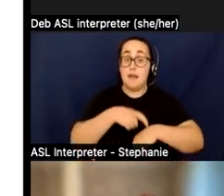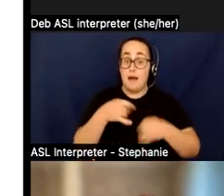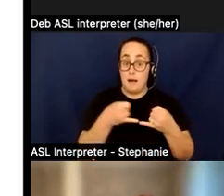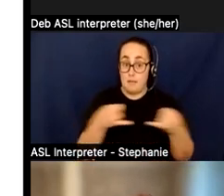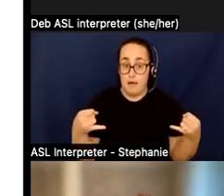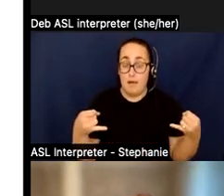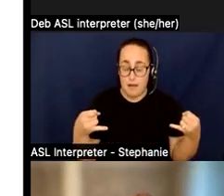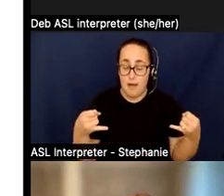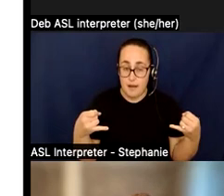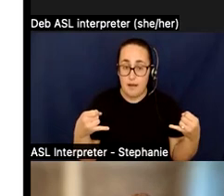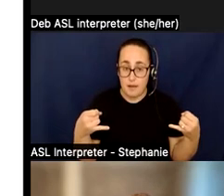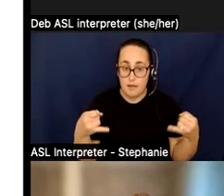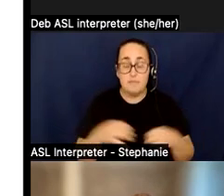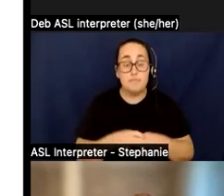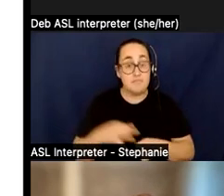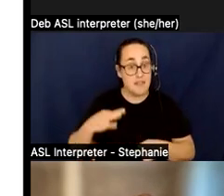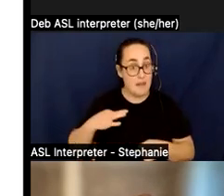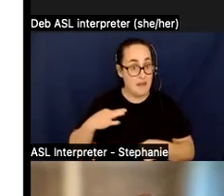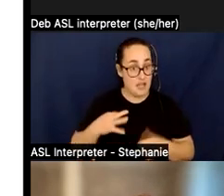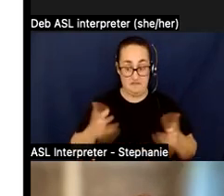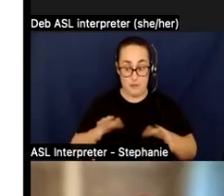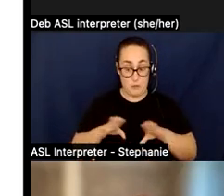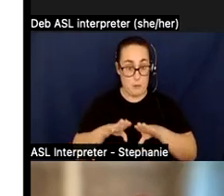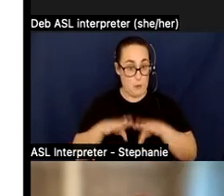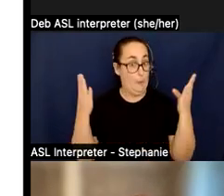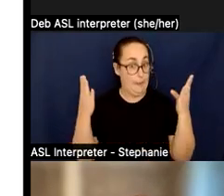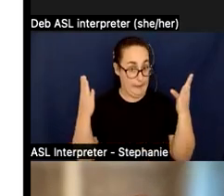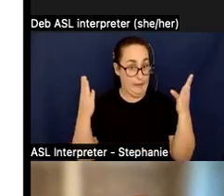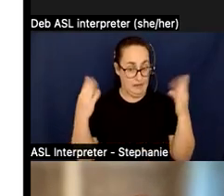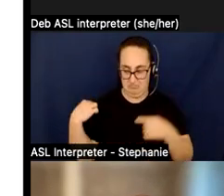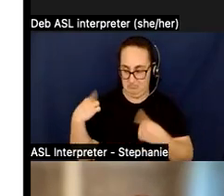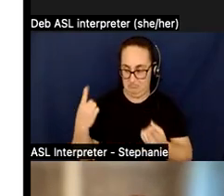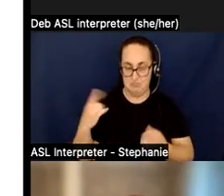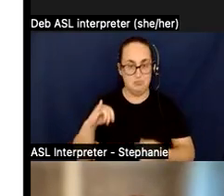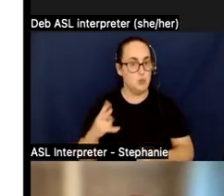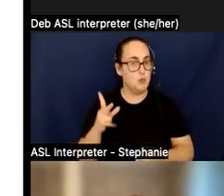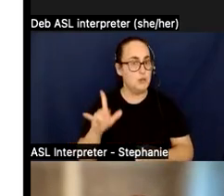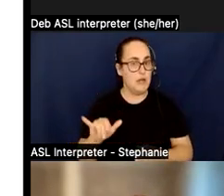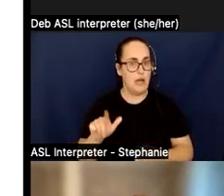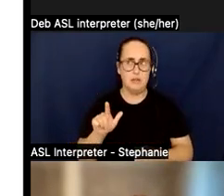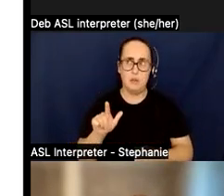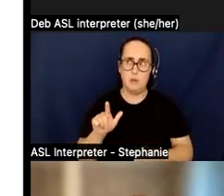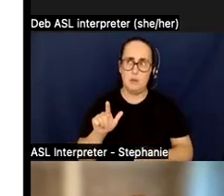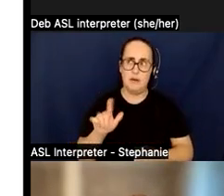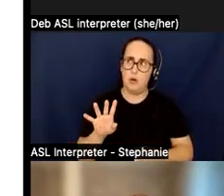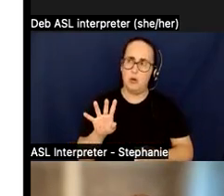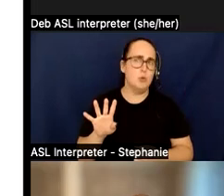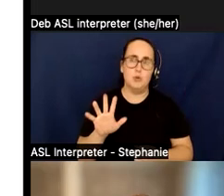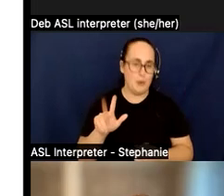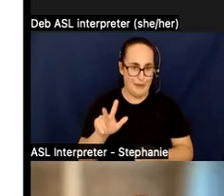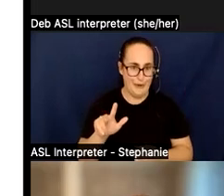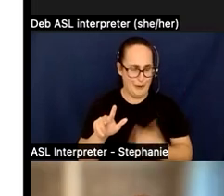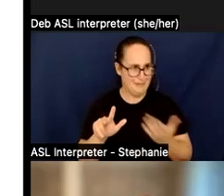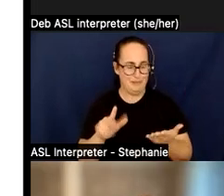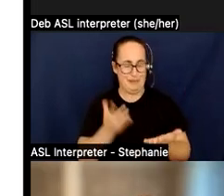our applications are open, they have been open since July 24, 23. Excuse me, and they'll be